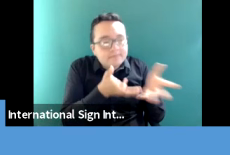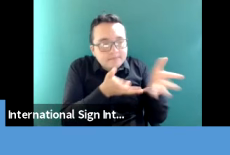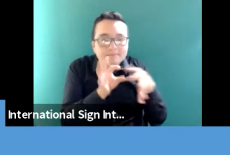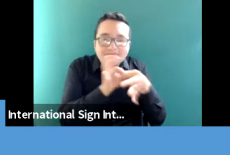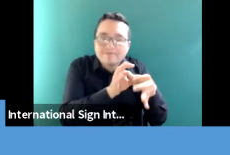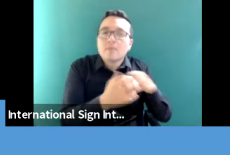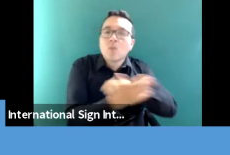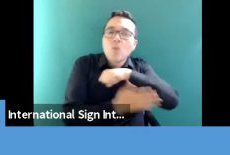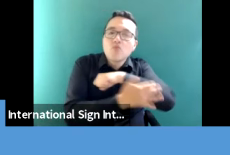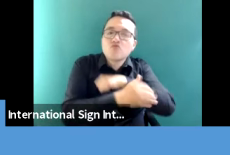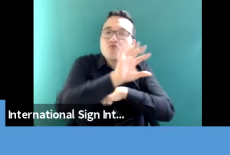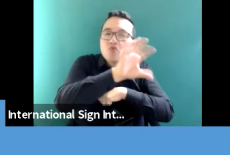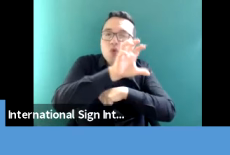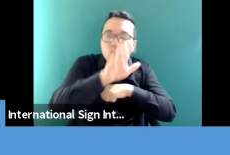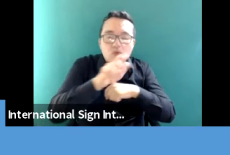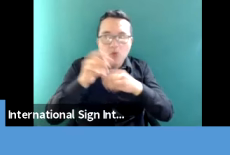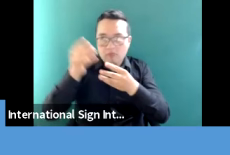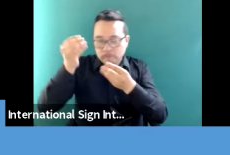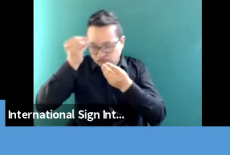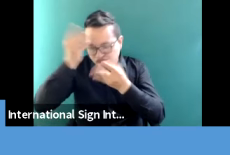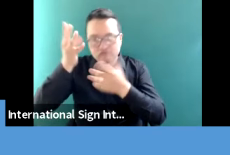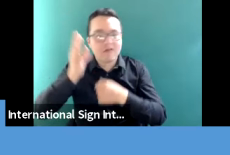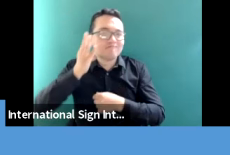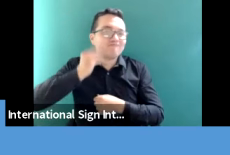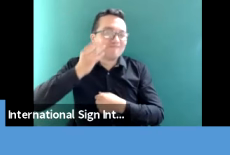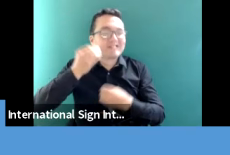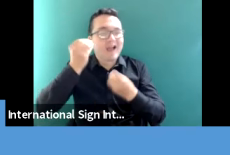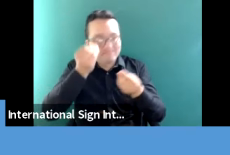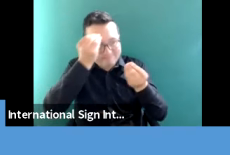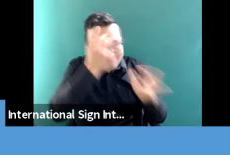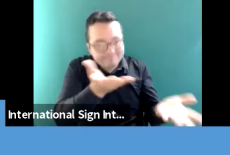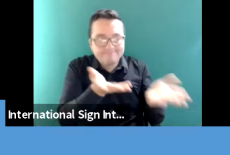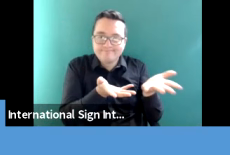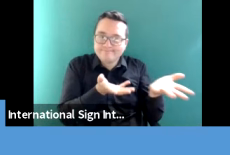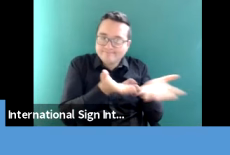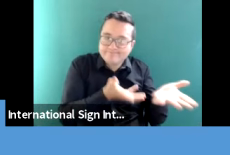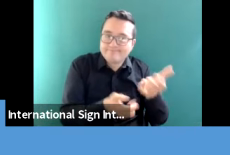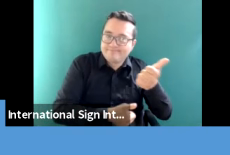Countries like Qatar and Brazil, leading countries.